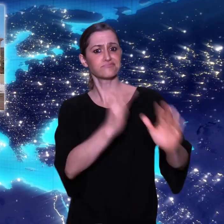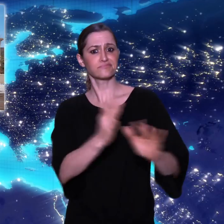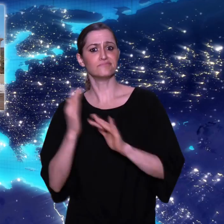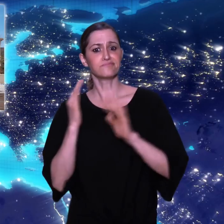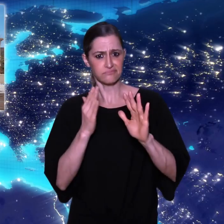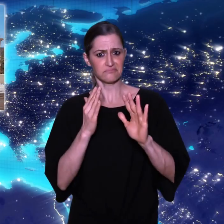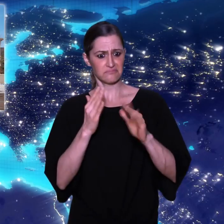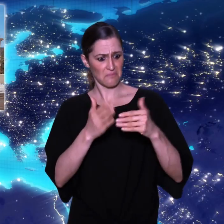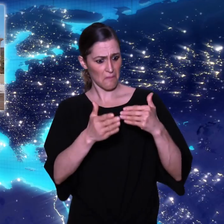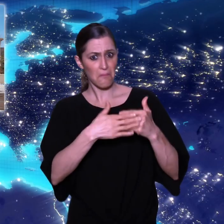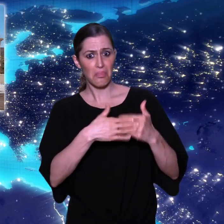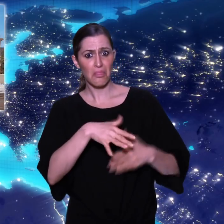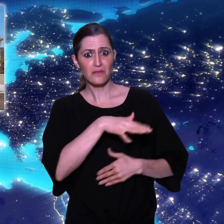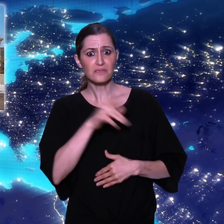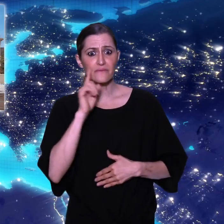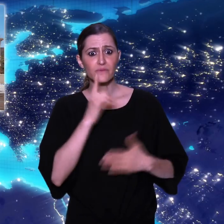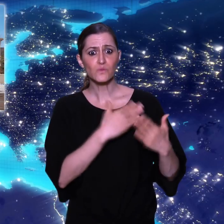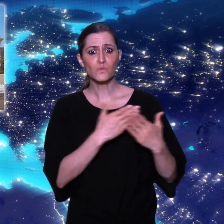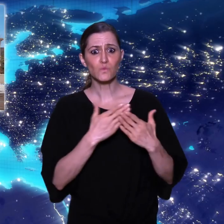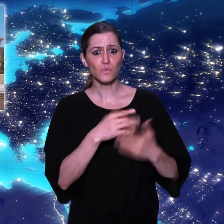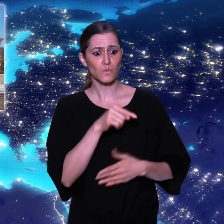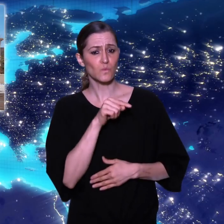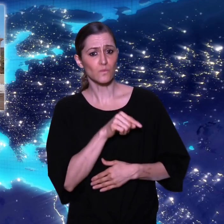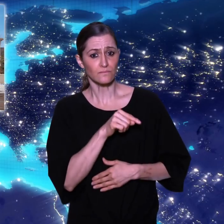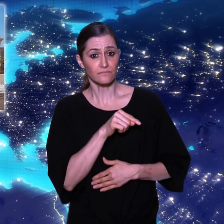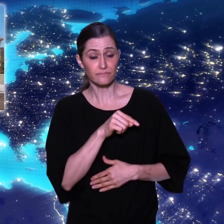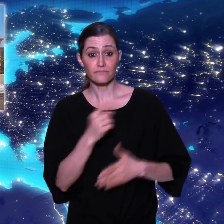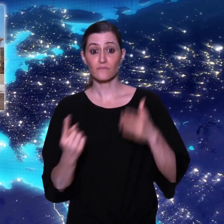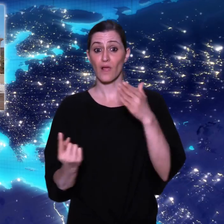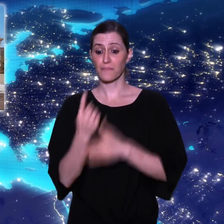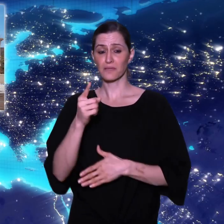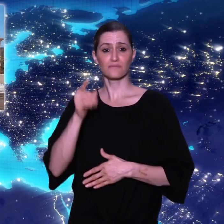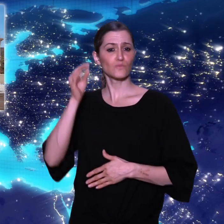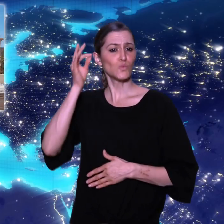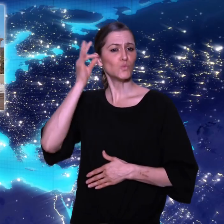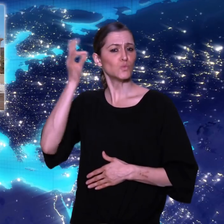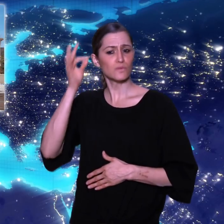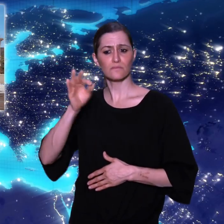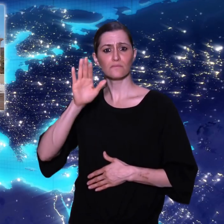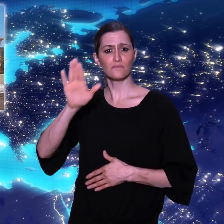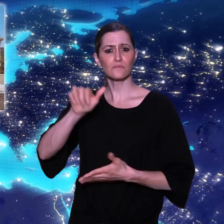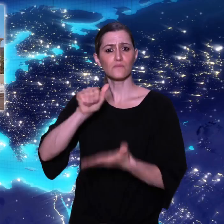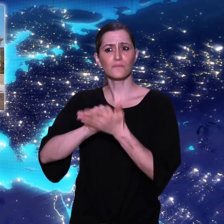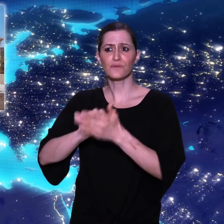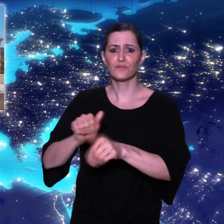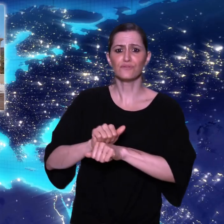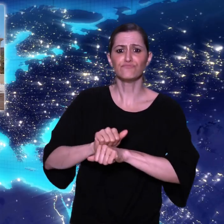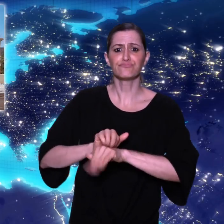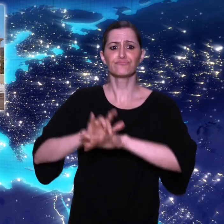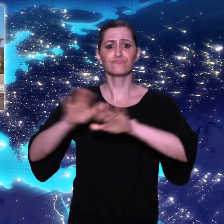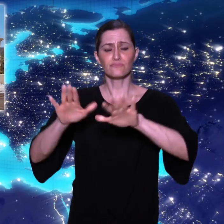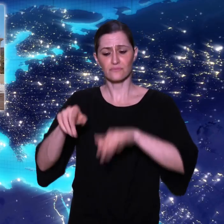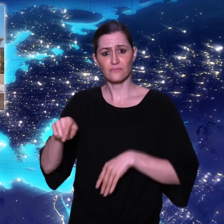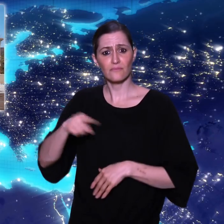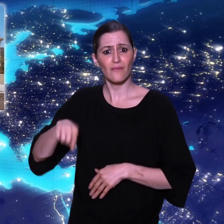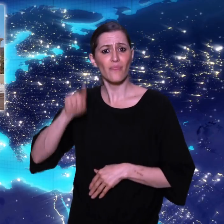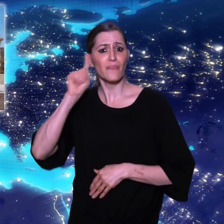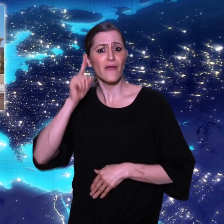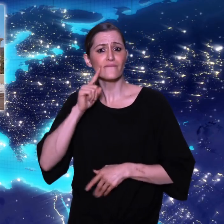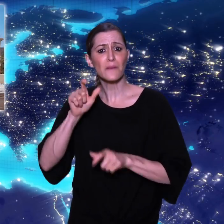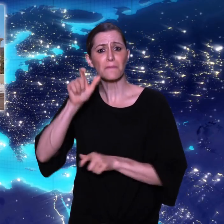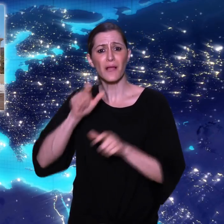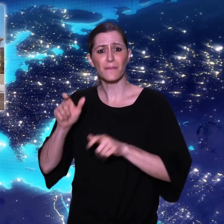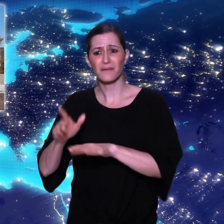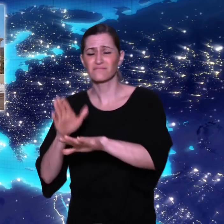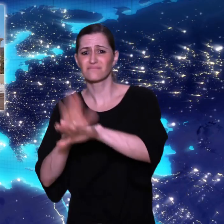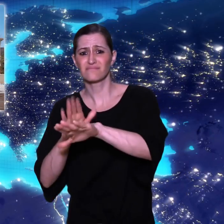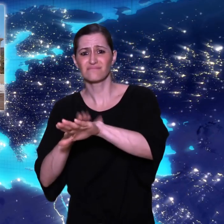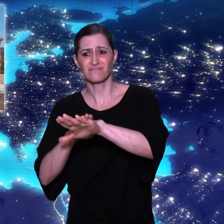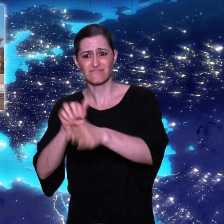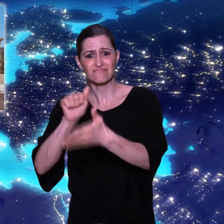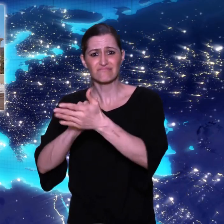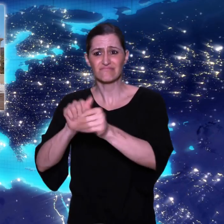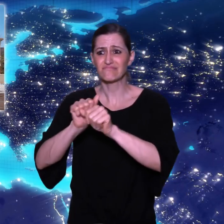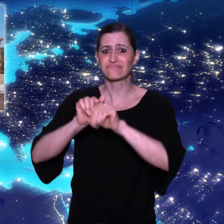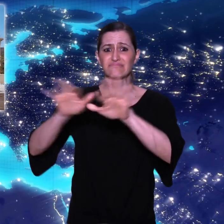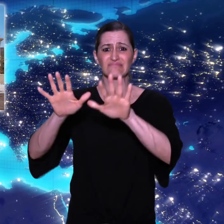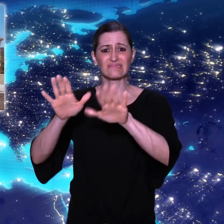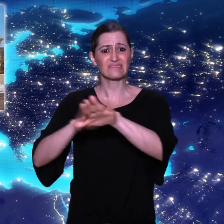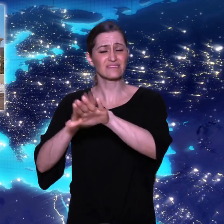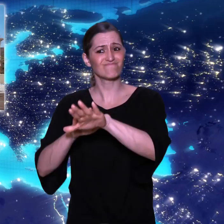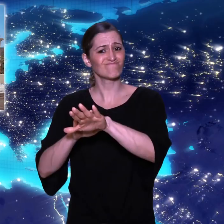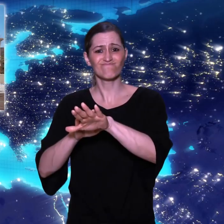Some Deaf people commented on hearing news sources that